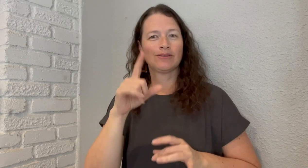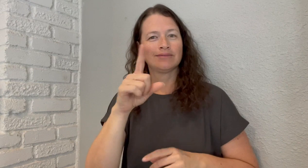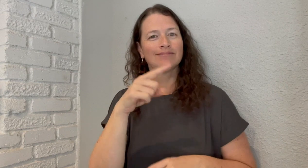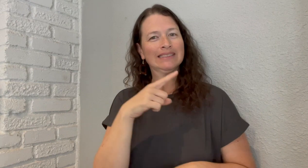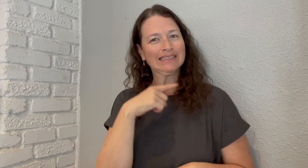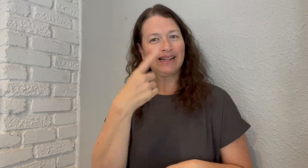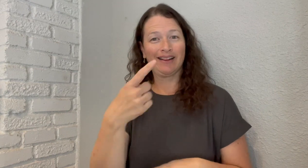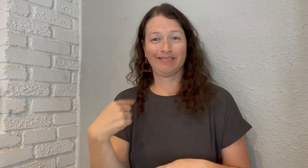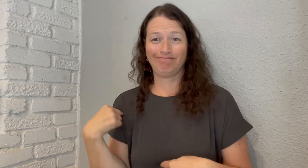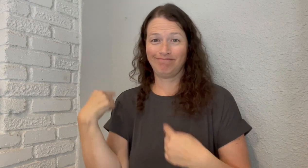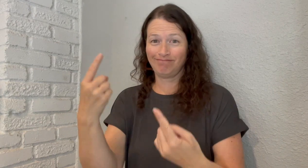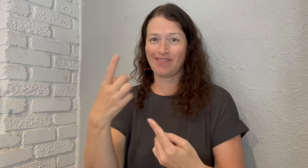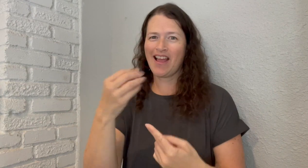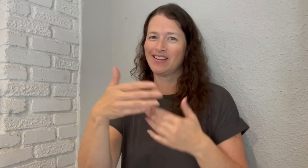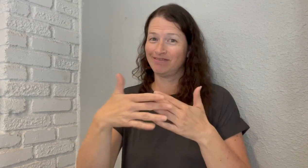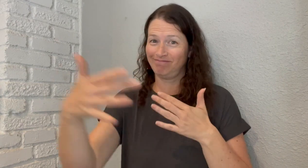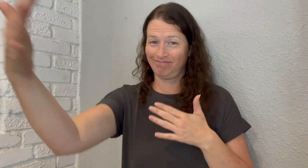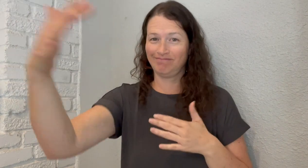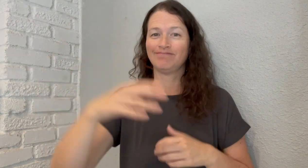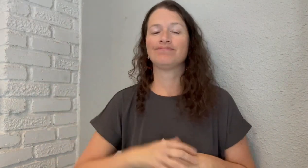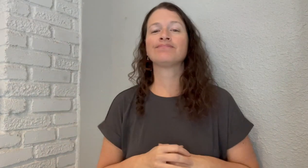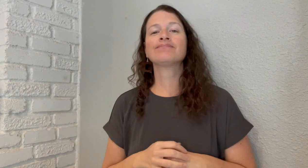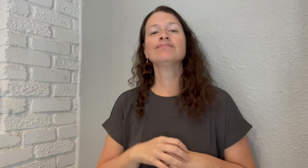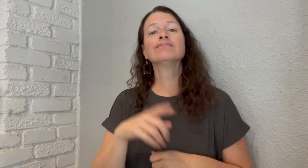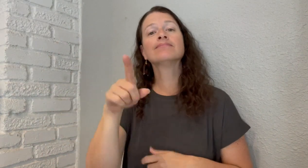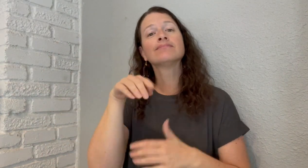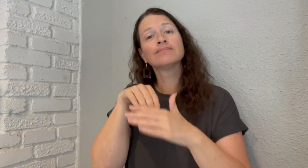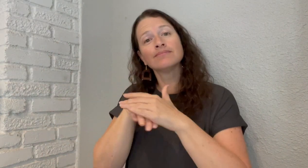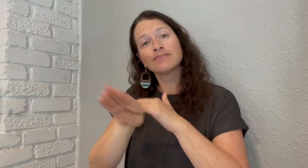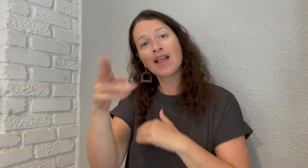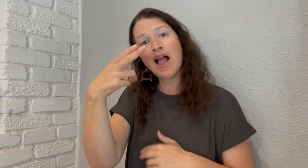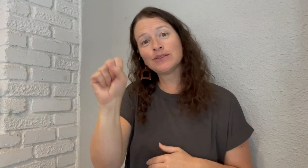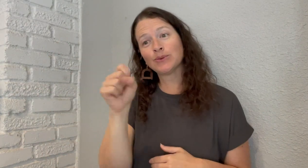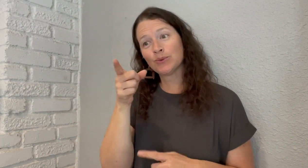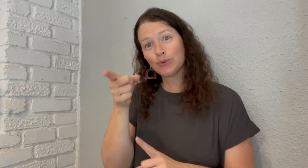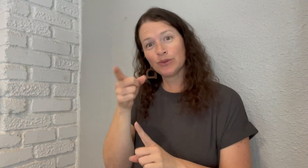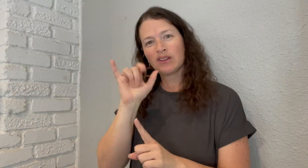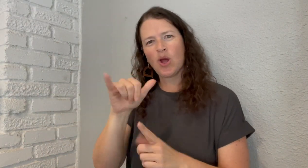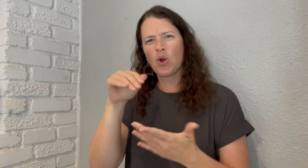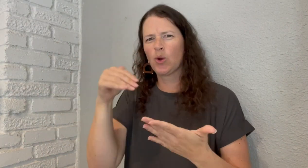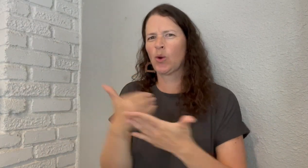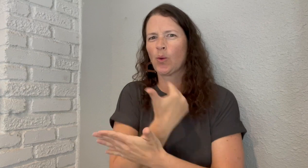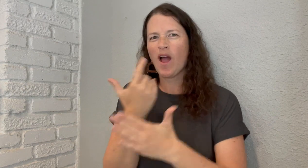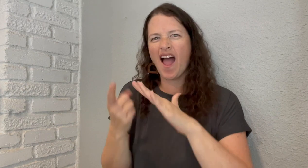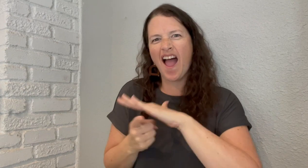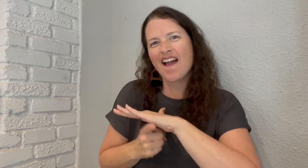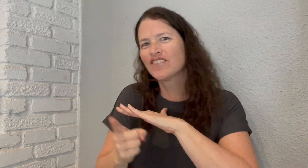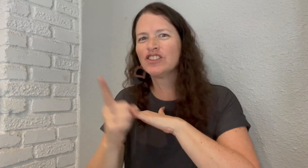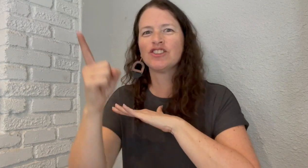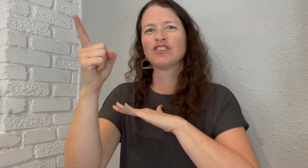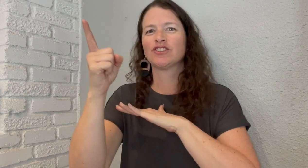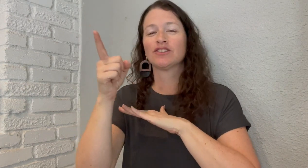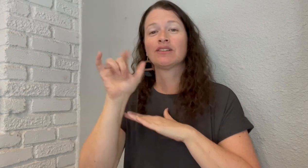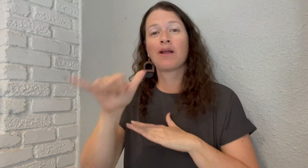own unique story to tell. What you've been telling and what you will be telling. Now going into high school,